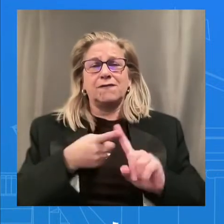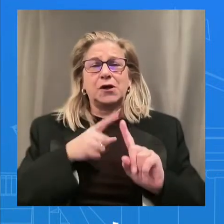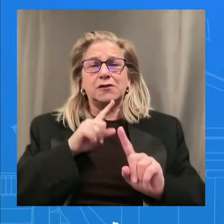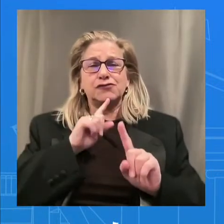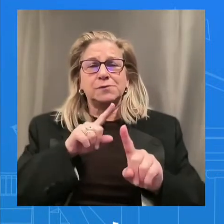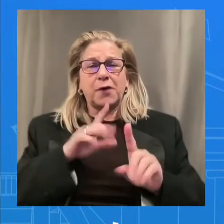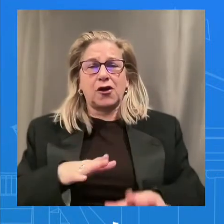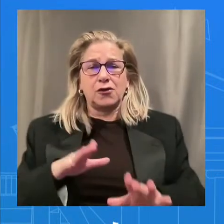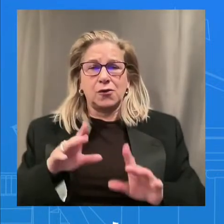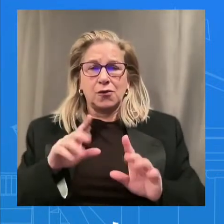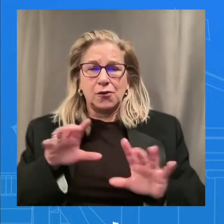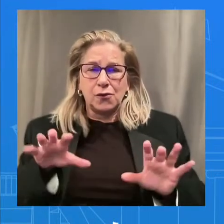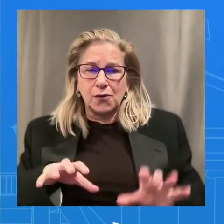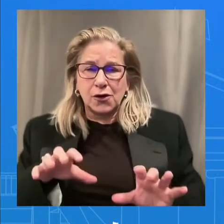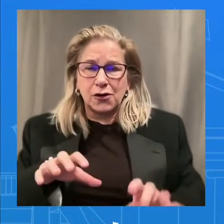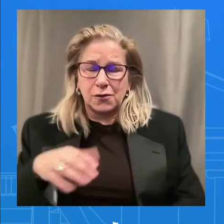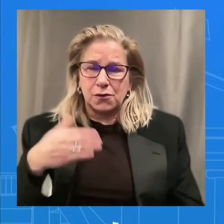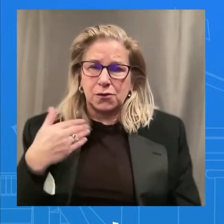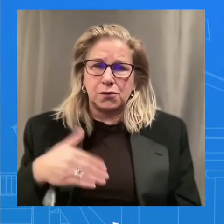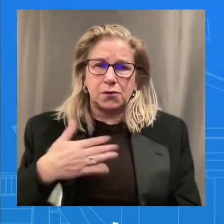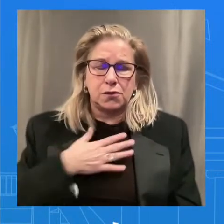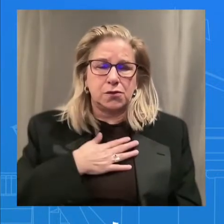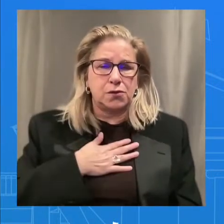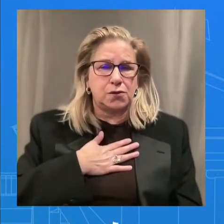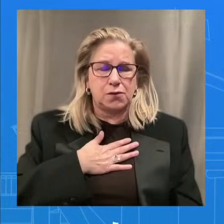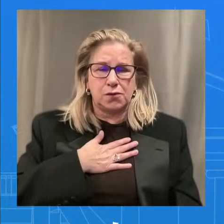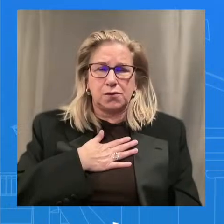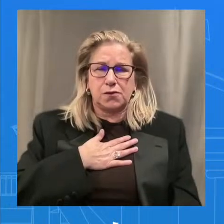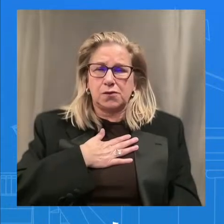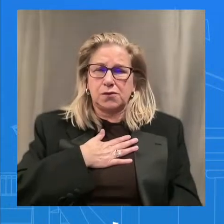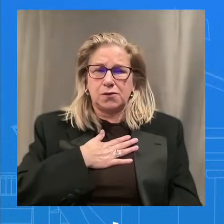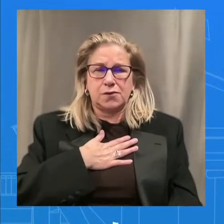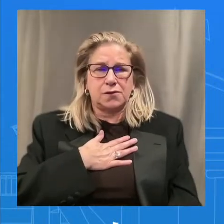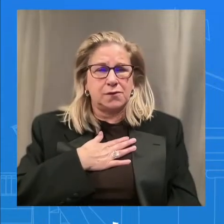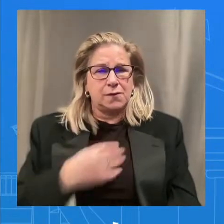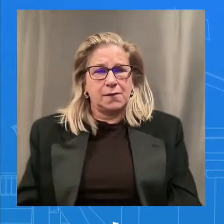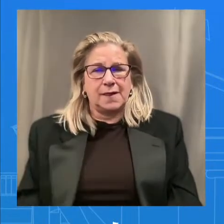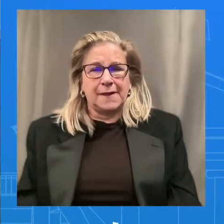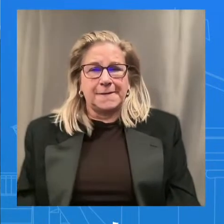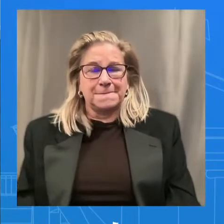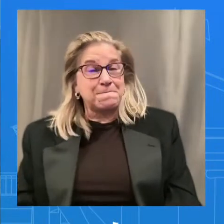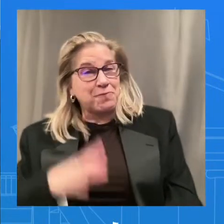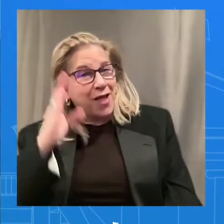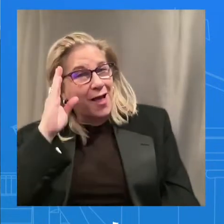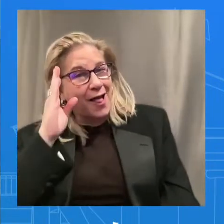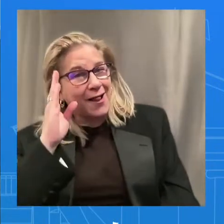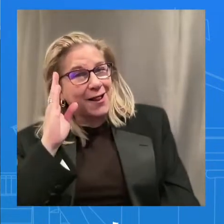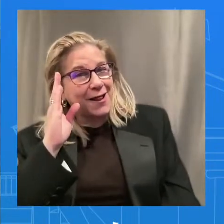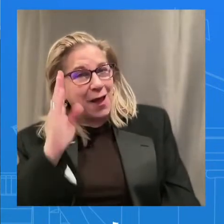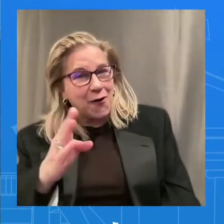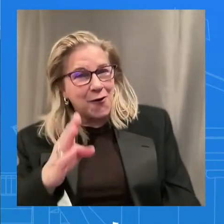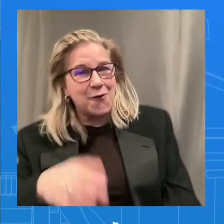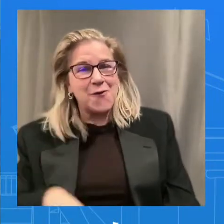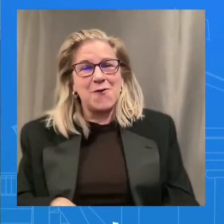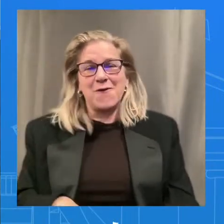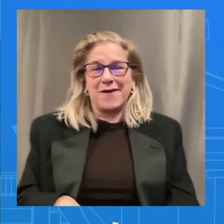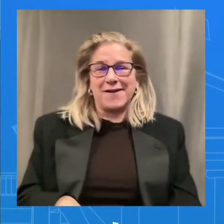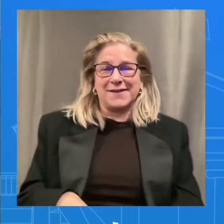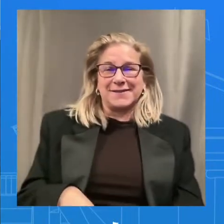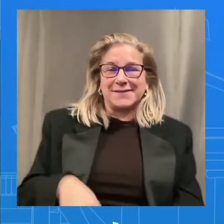Hi. The Press: Thank you, Karine. If I don’t see you again -- Ms. Jean-Pierre: I -- well, you know -- The Press: -- in the briefing, thank you for all what --